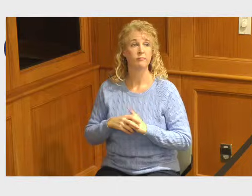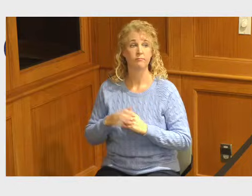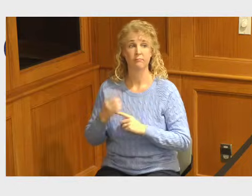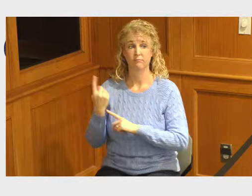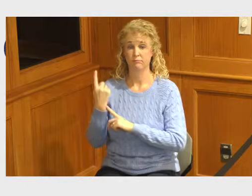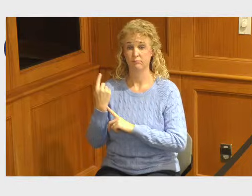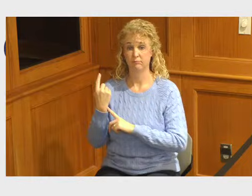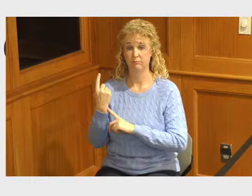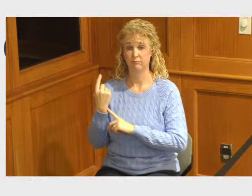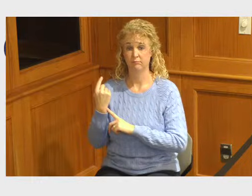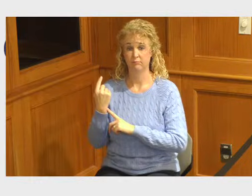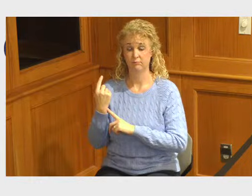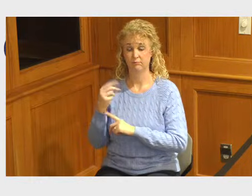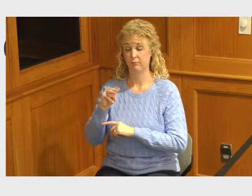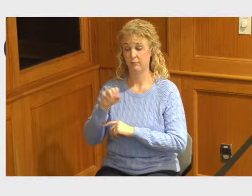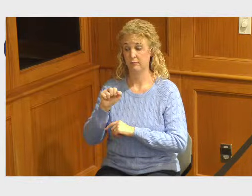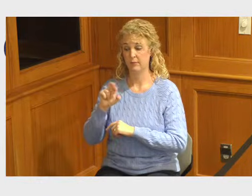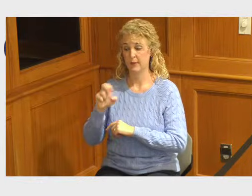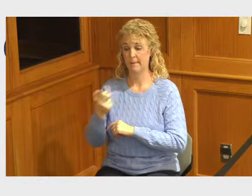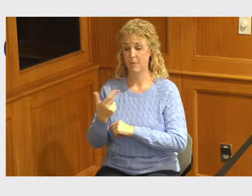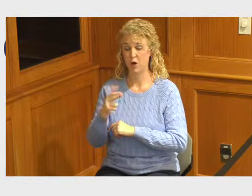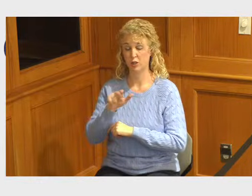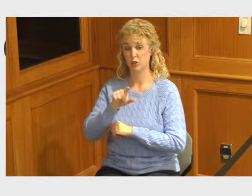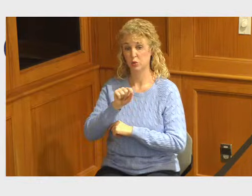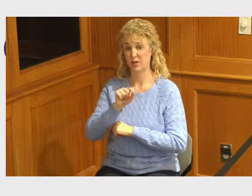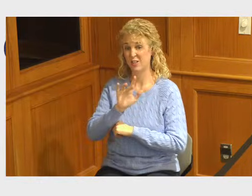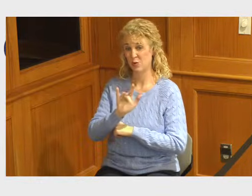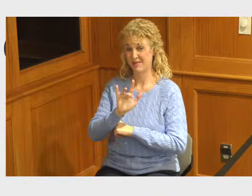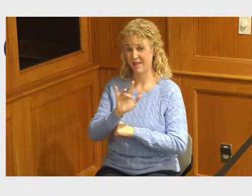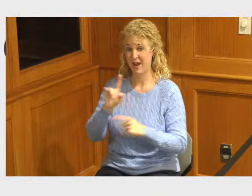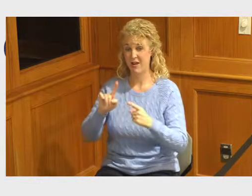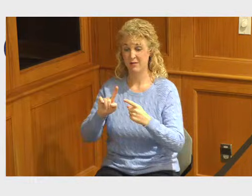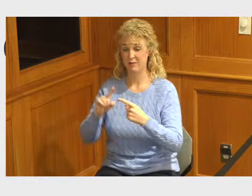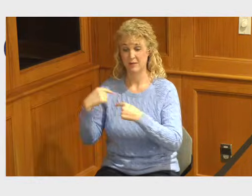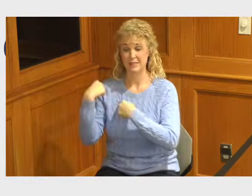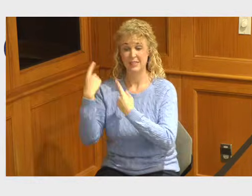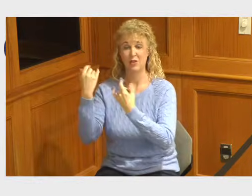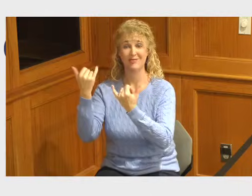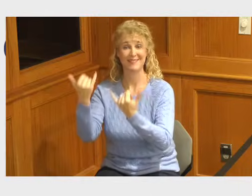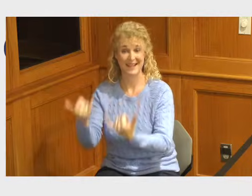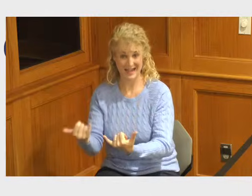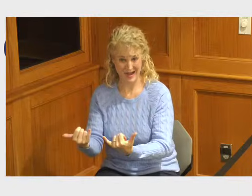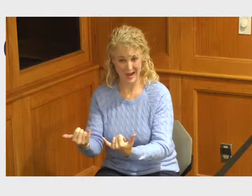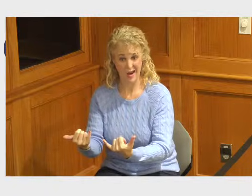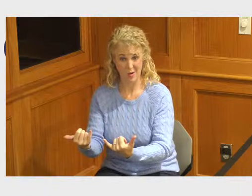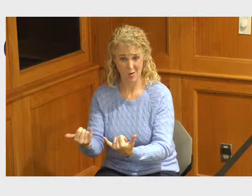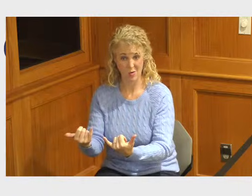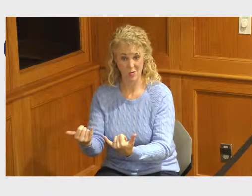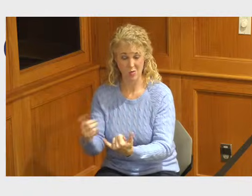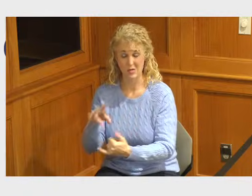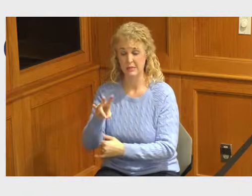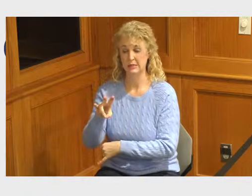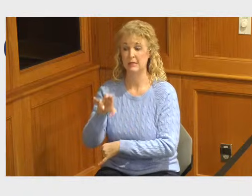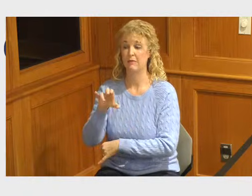this fiscal year now starting in March from March of 25 we're at a 750 plus affordable housing units